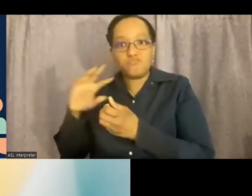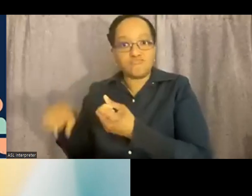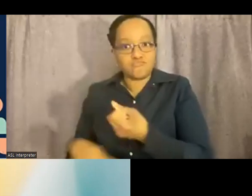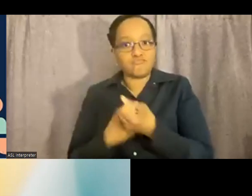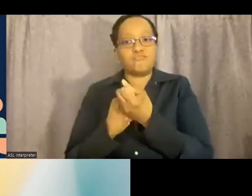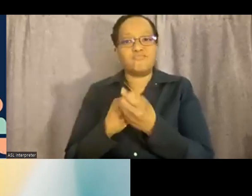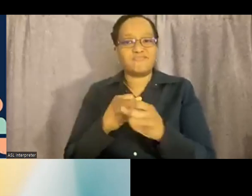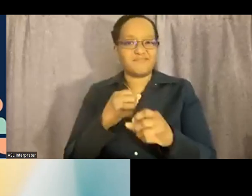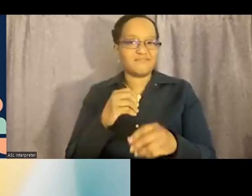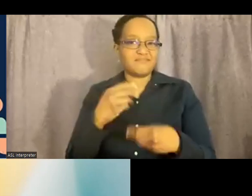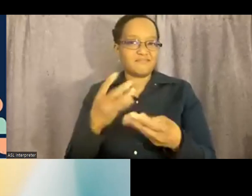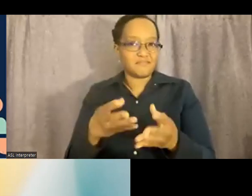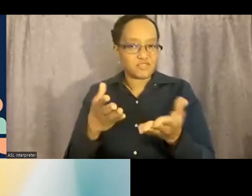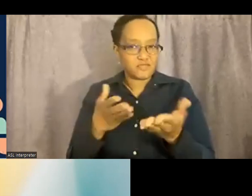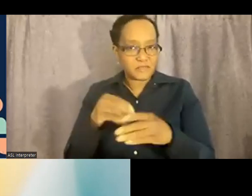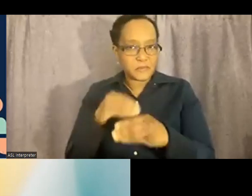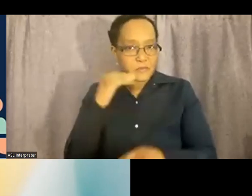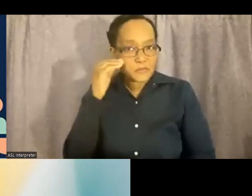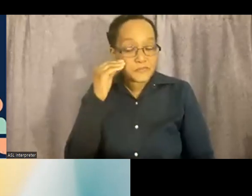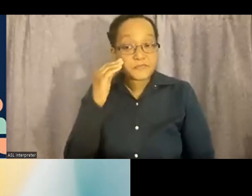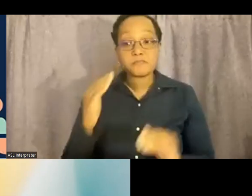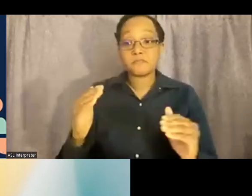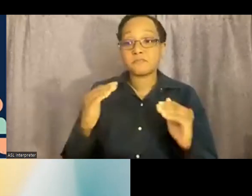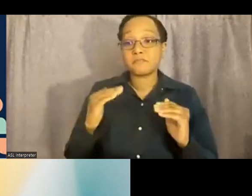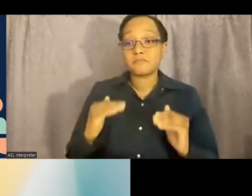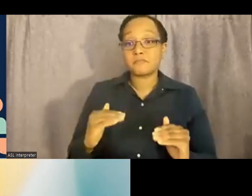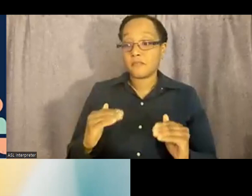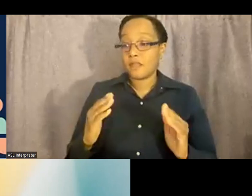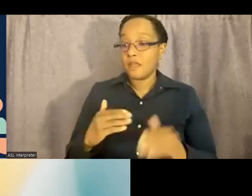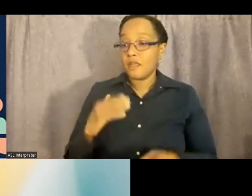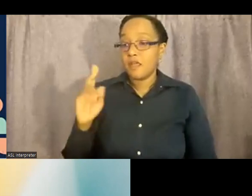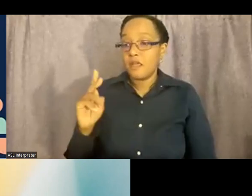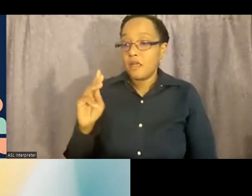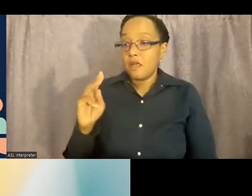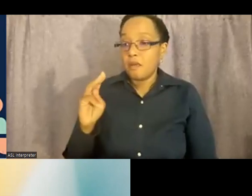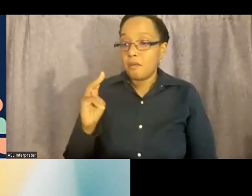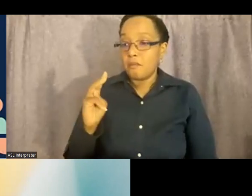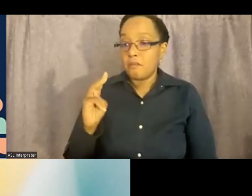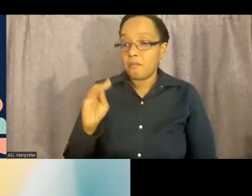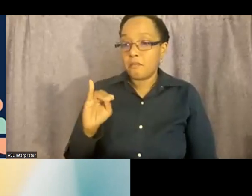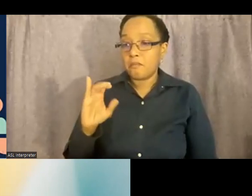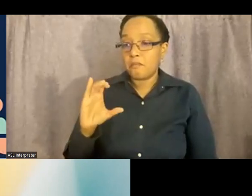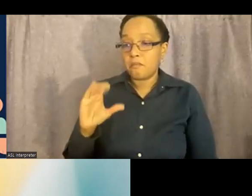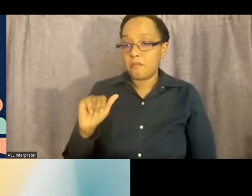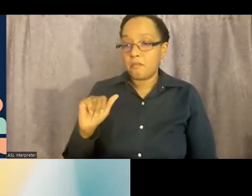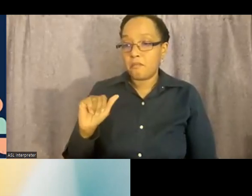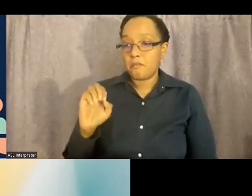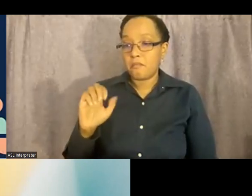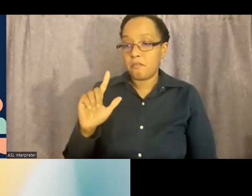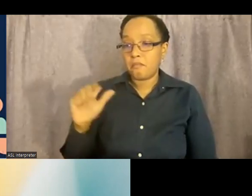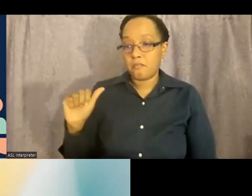I want to bring up Michaela - - Executive Director and I will let Michaela tell us more